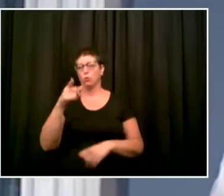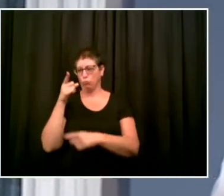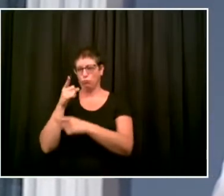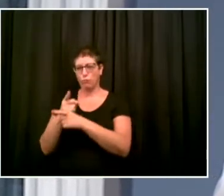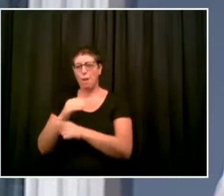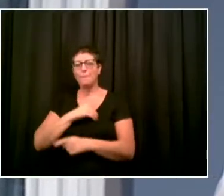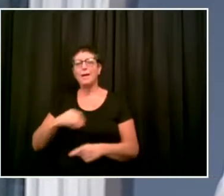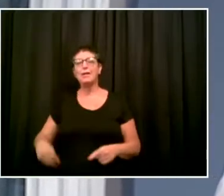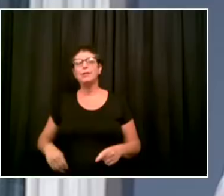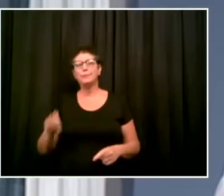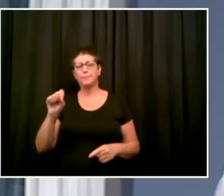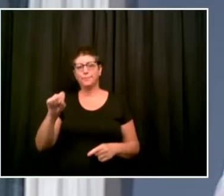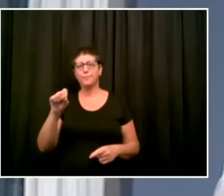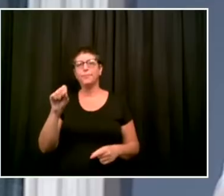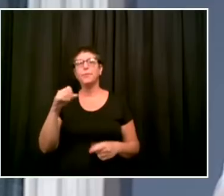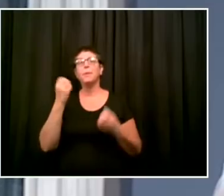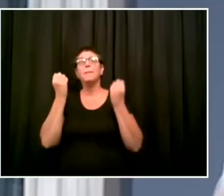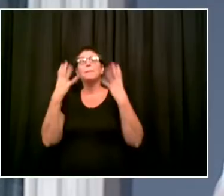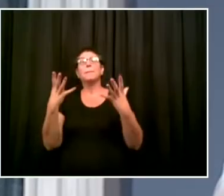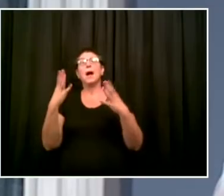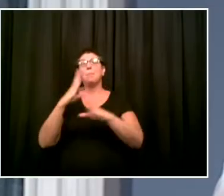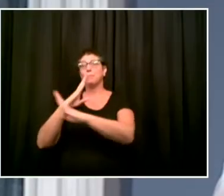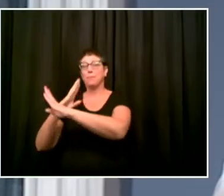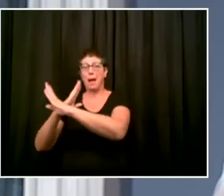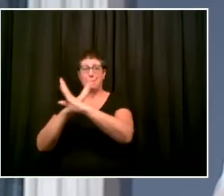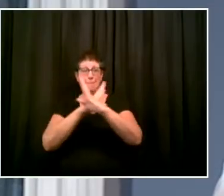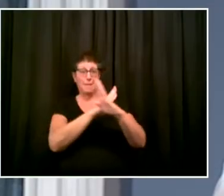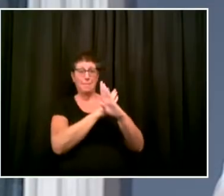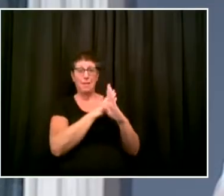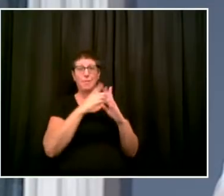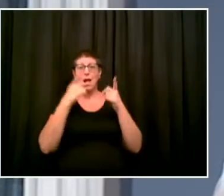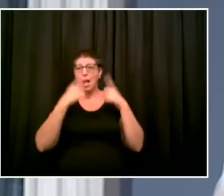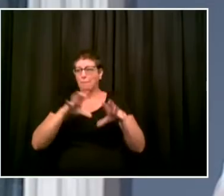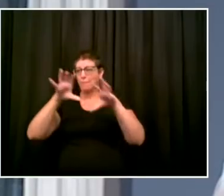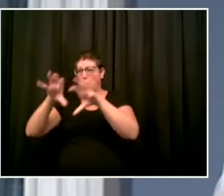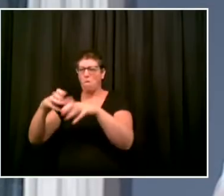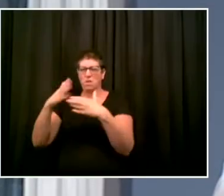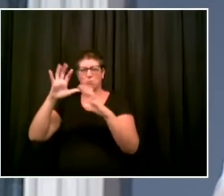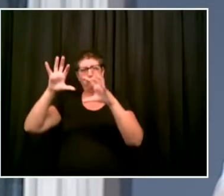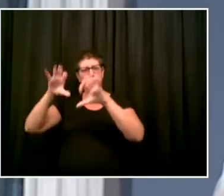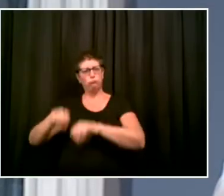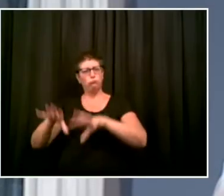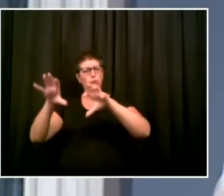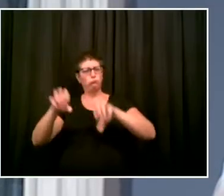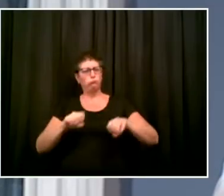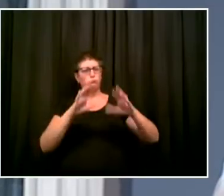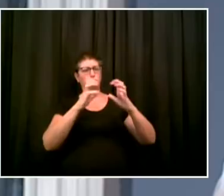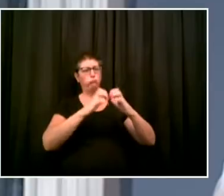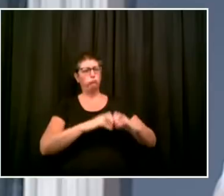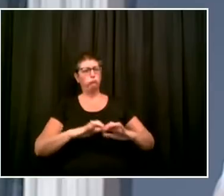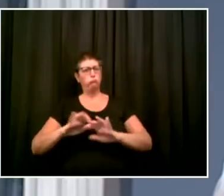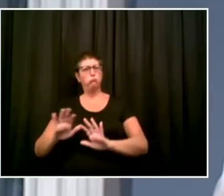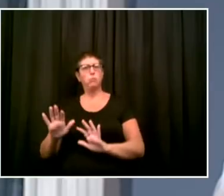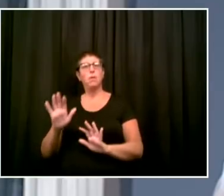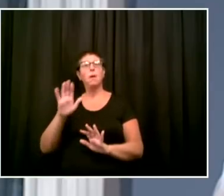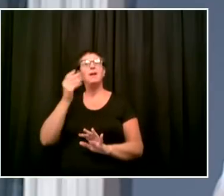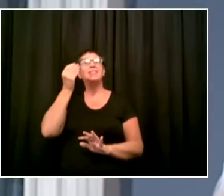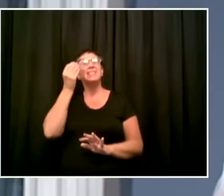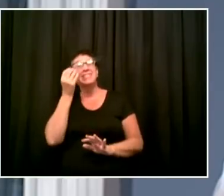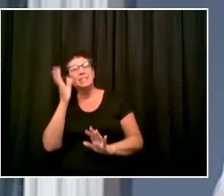GO AHEAD COMMISSIONER. THERE HAVE BEEN OCCURRENCES WHERE WE HAVE PEELED BACK SOME OF THE BARRICADES